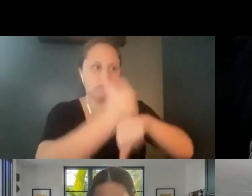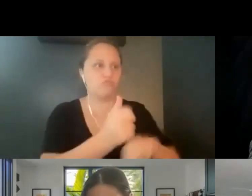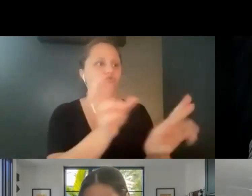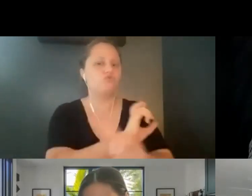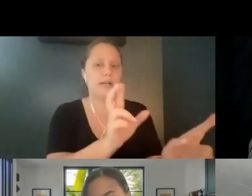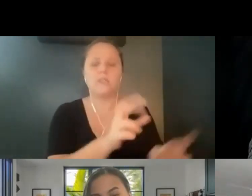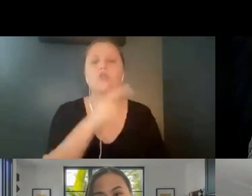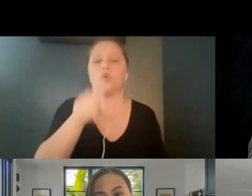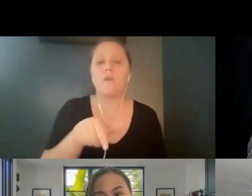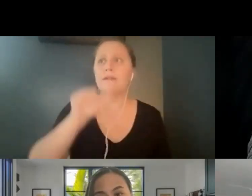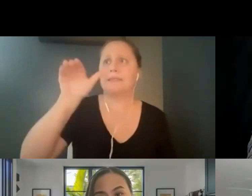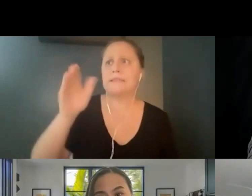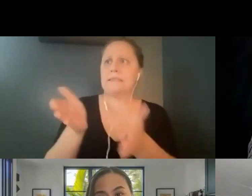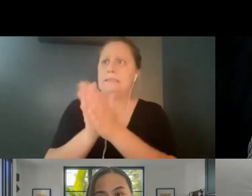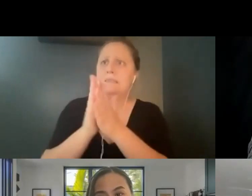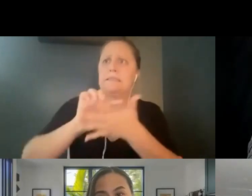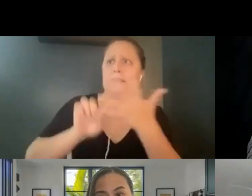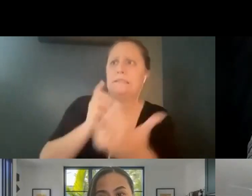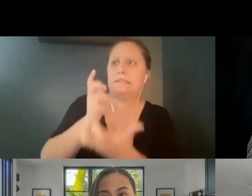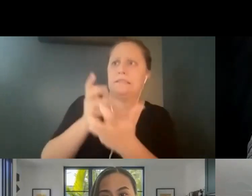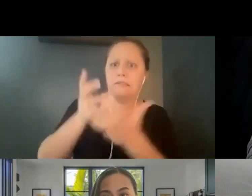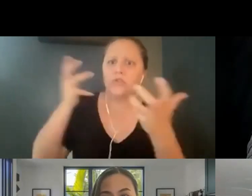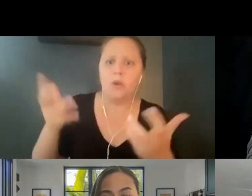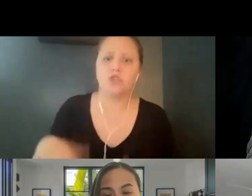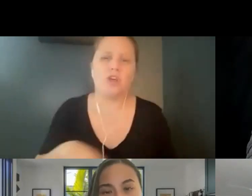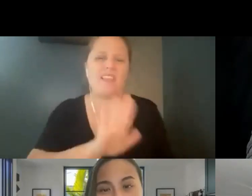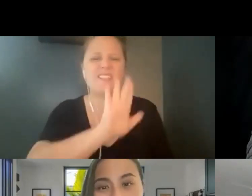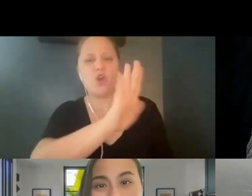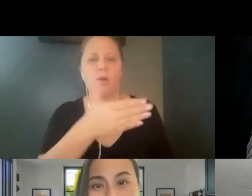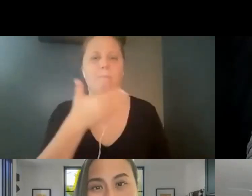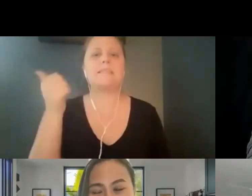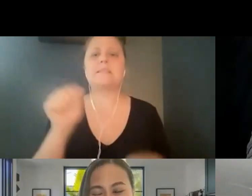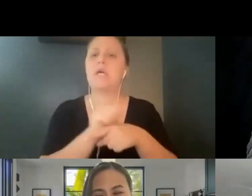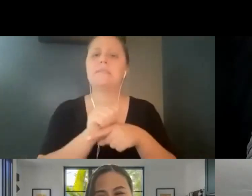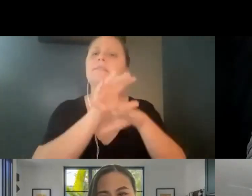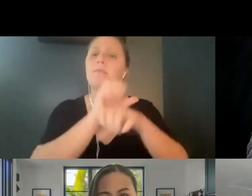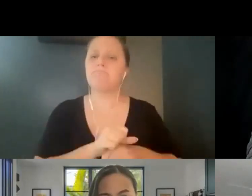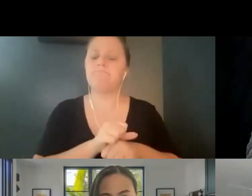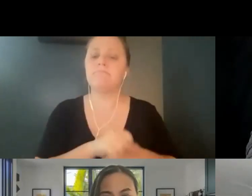accommodations as best practice. I'm so excited to join you all today and